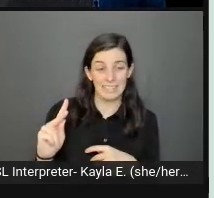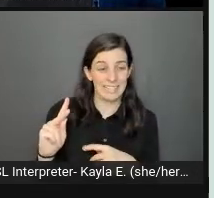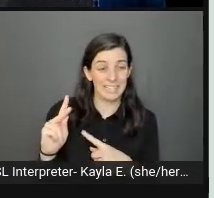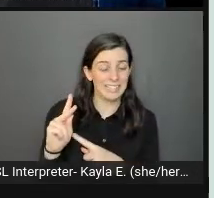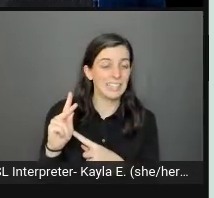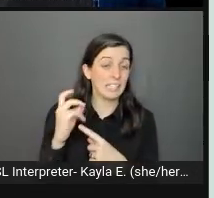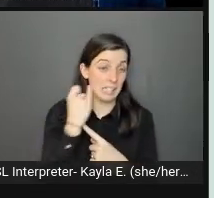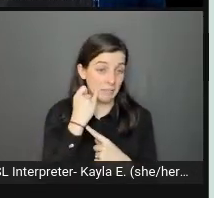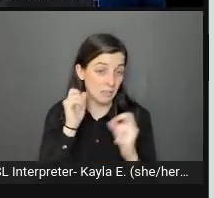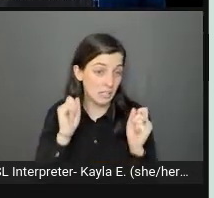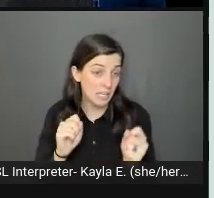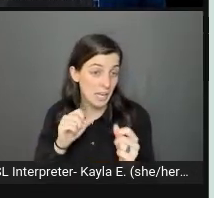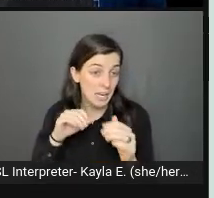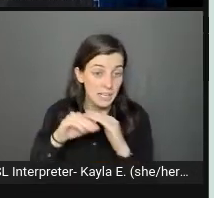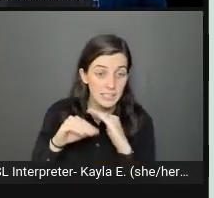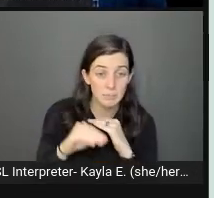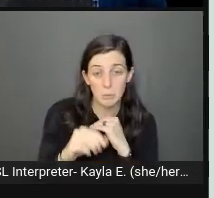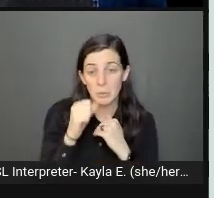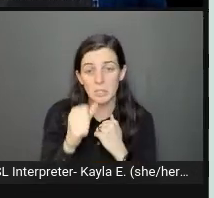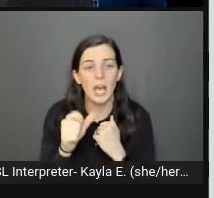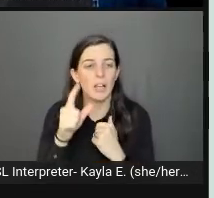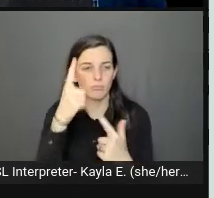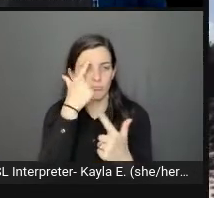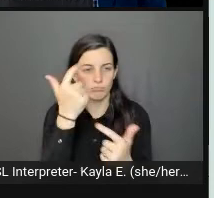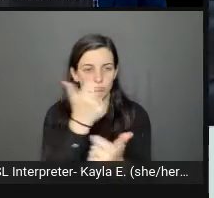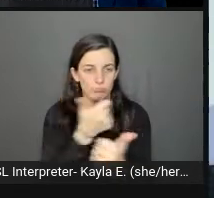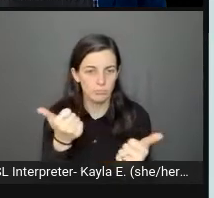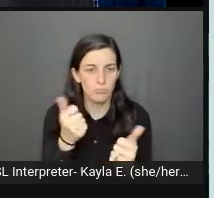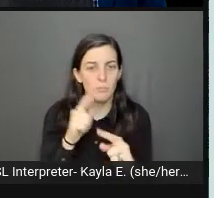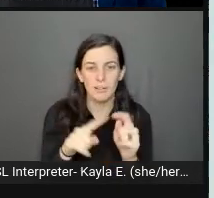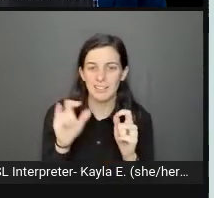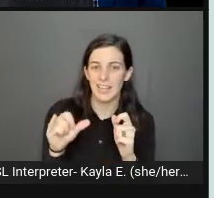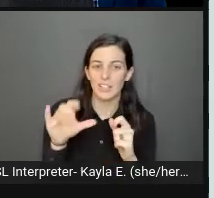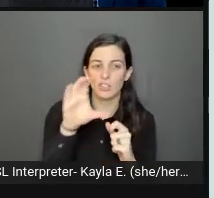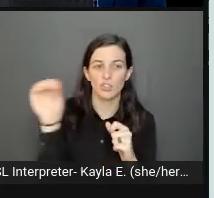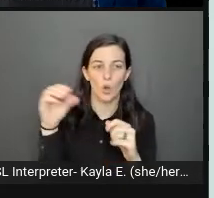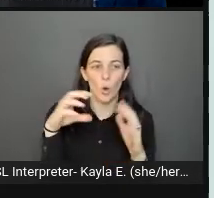That's all fine. There we go. That's the Coblocks blocks.